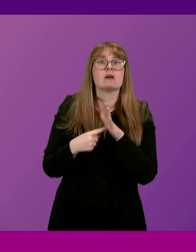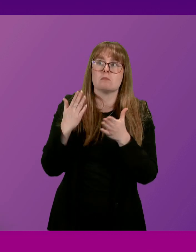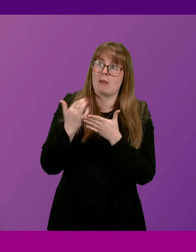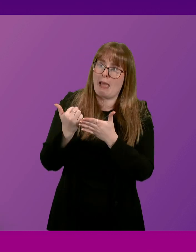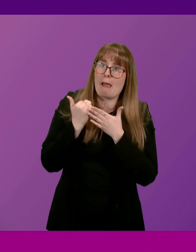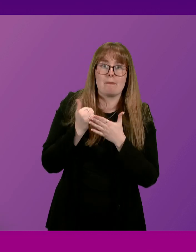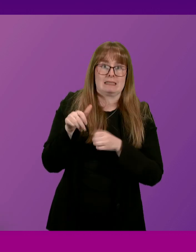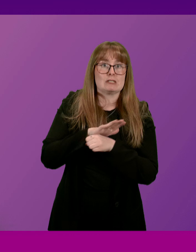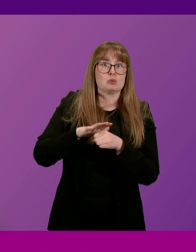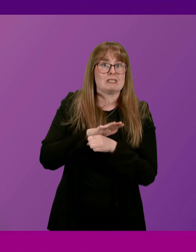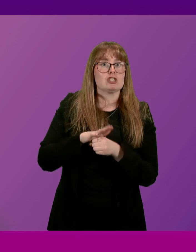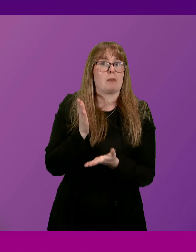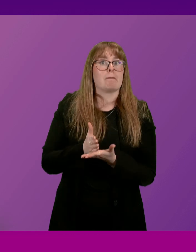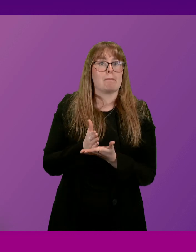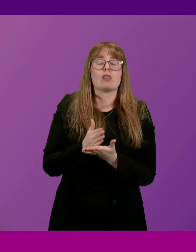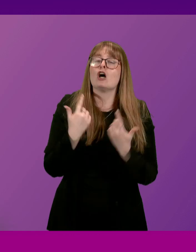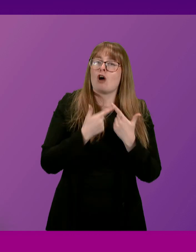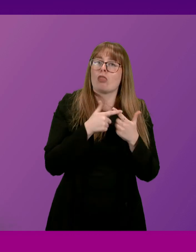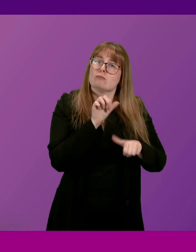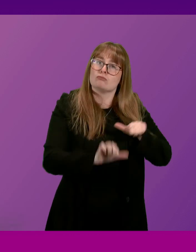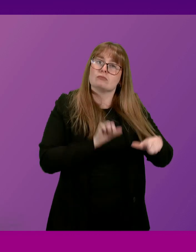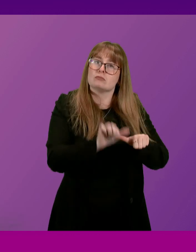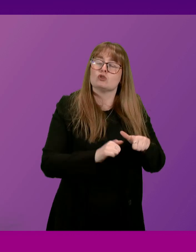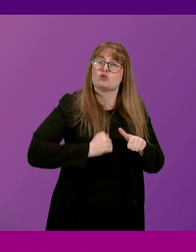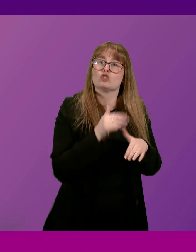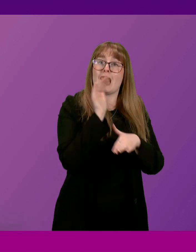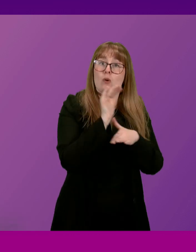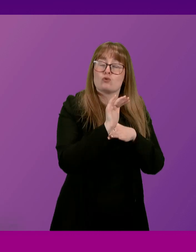situation. There are other steps. The Scottish outdoor access code sets out